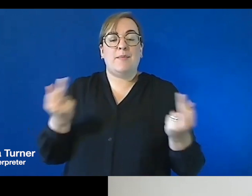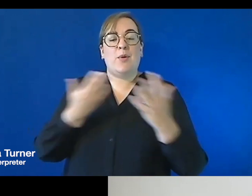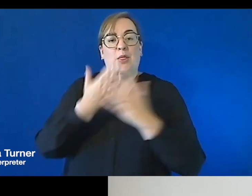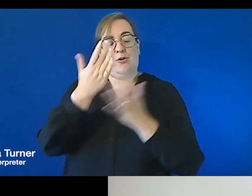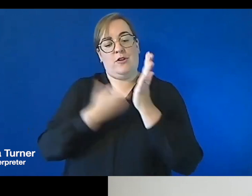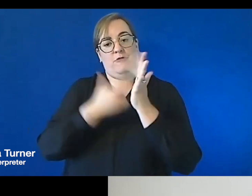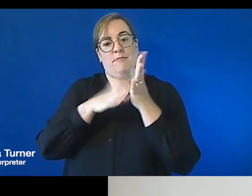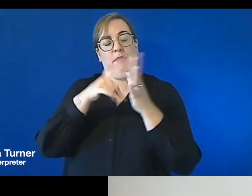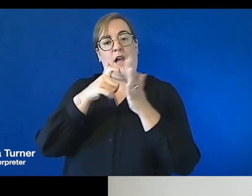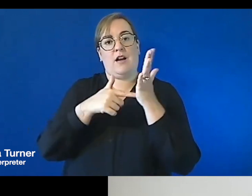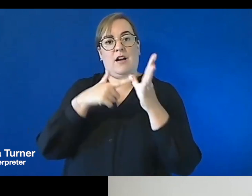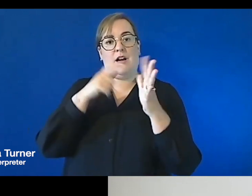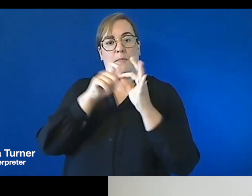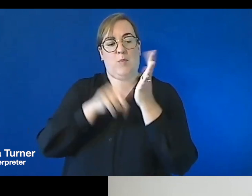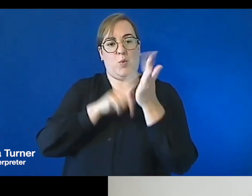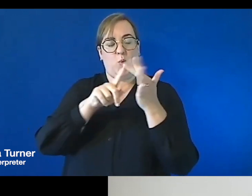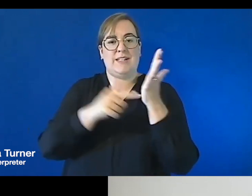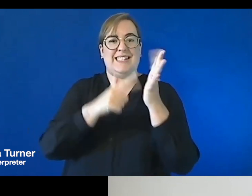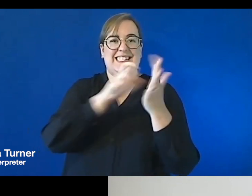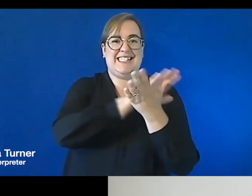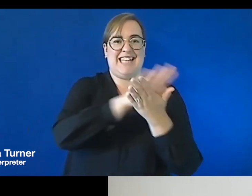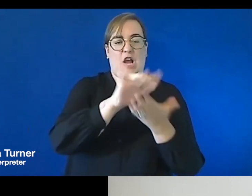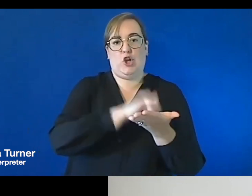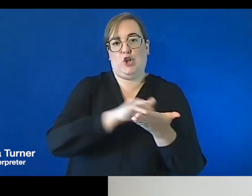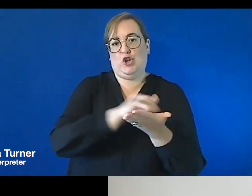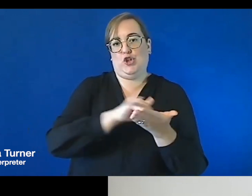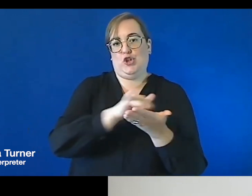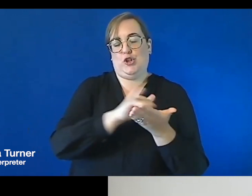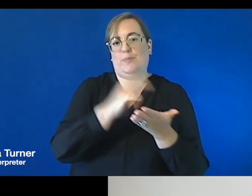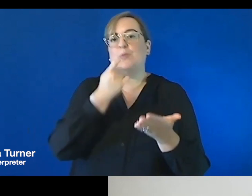and Spark Festival YouTube channels in the upcoming weeks. Please be sure to subscribe.